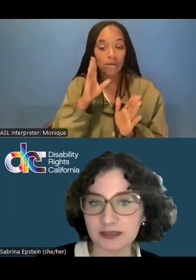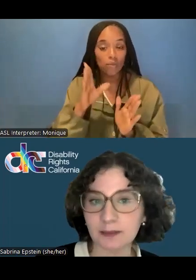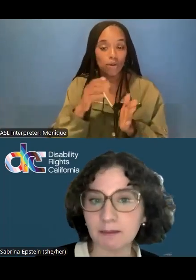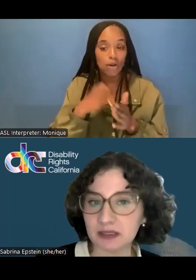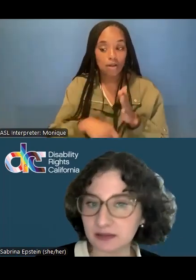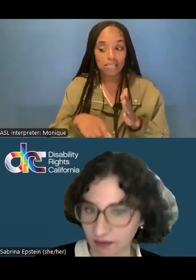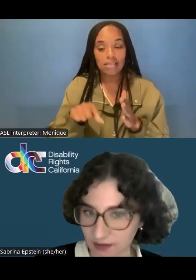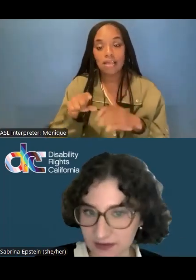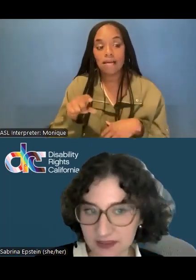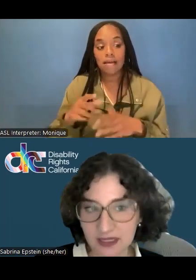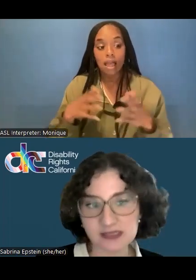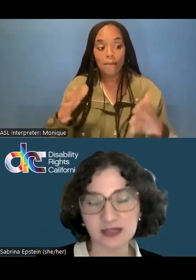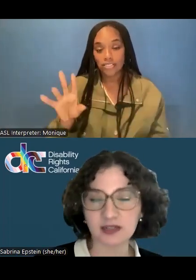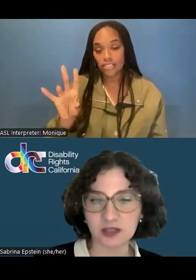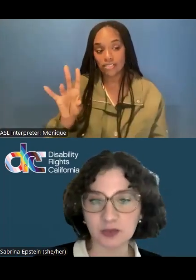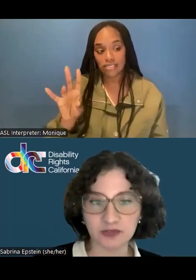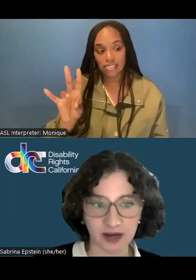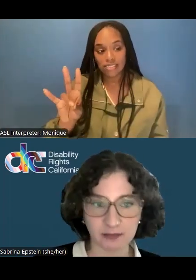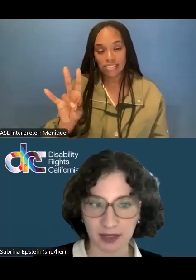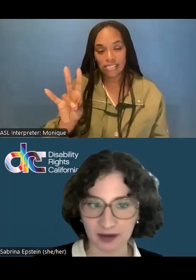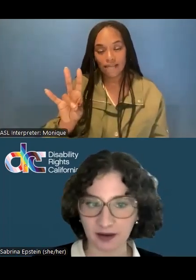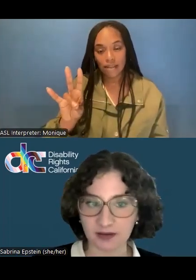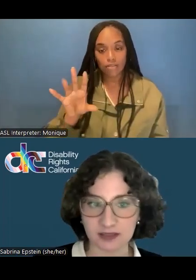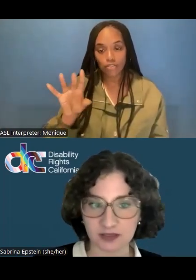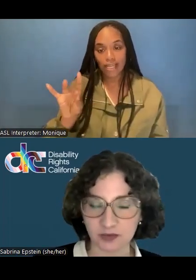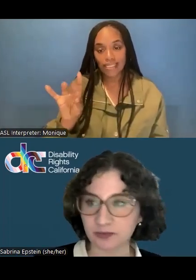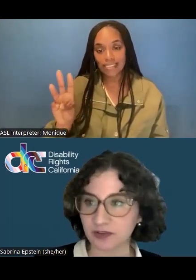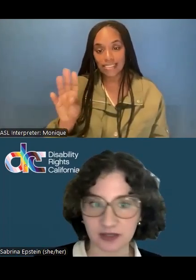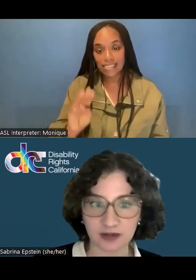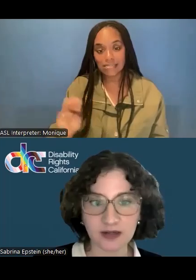million to continue providing Medi-Cal to this group for the year,